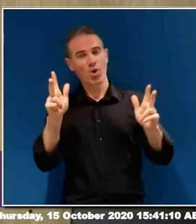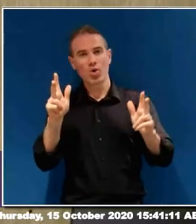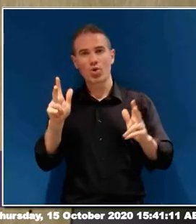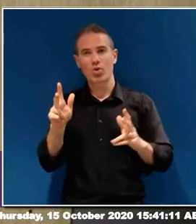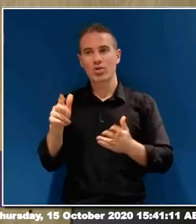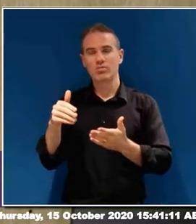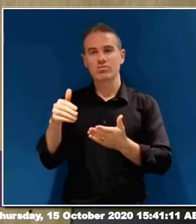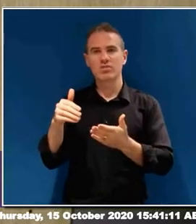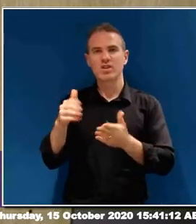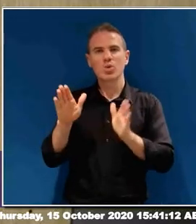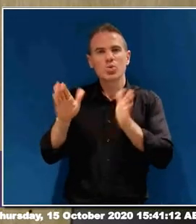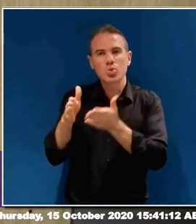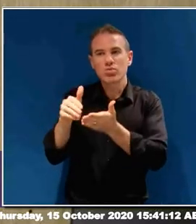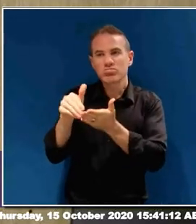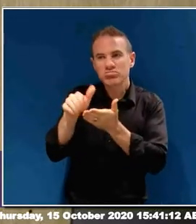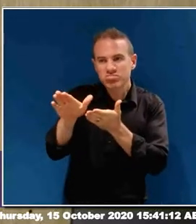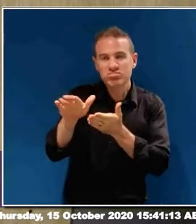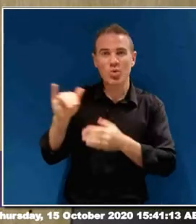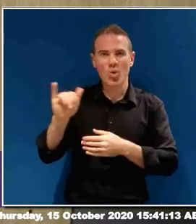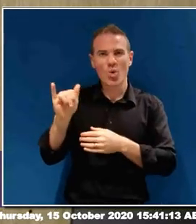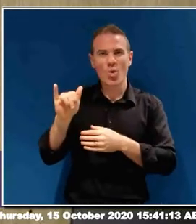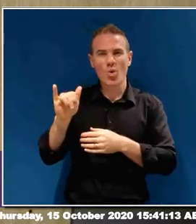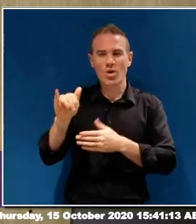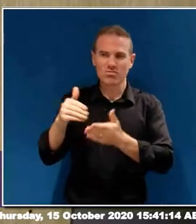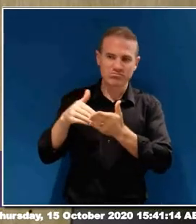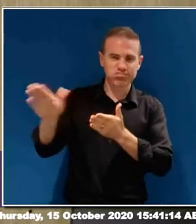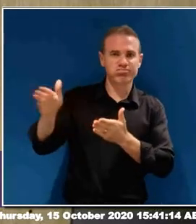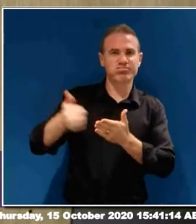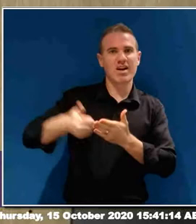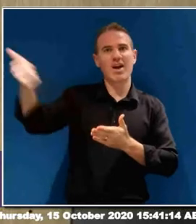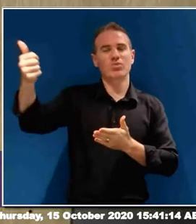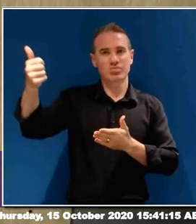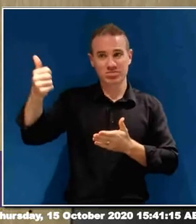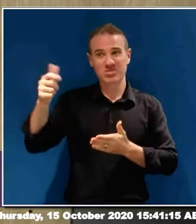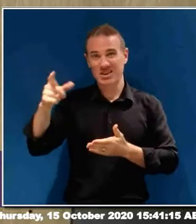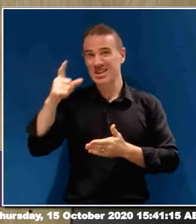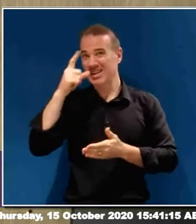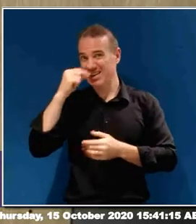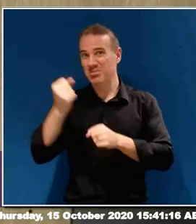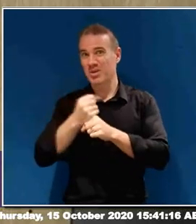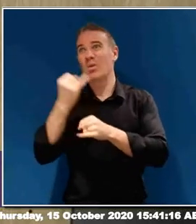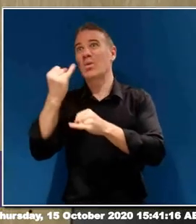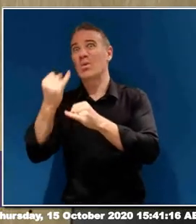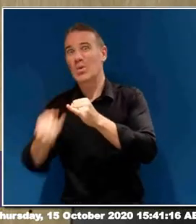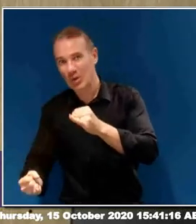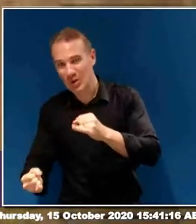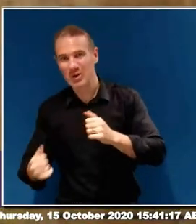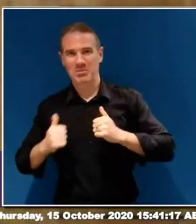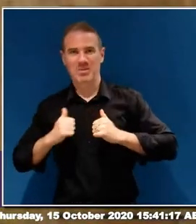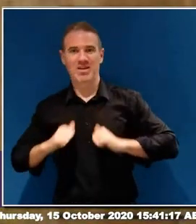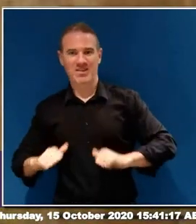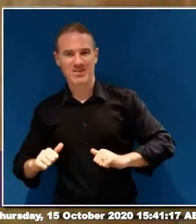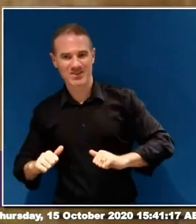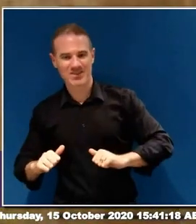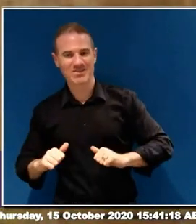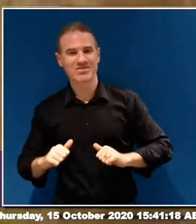anti-social behaviour - CHAIR: Sorry, that, I think, may be a rather different point.